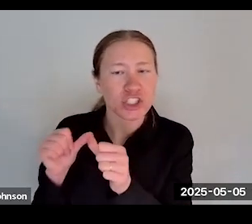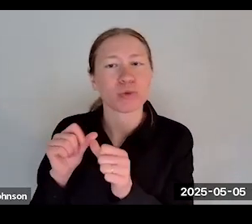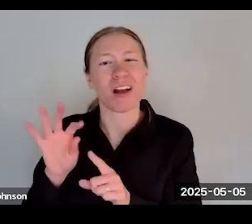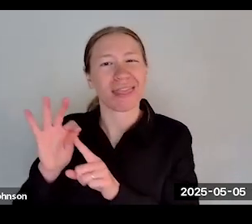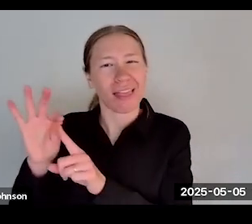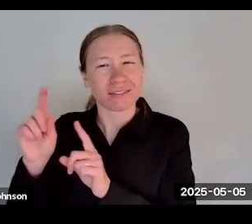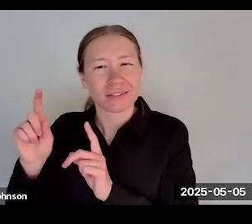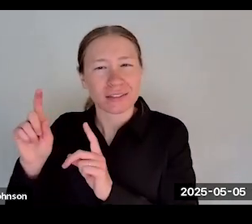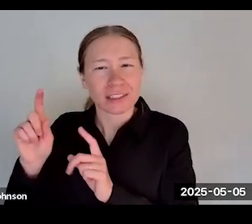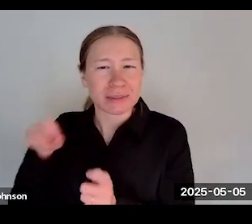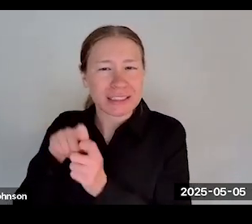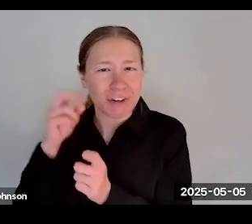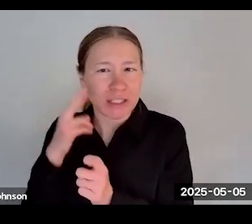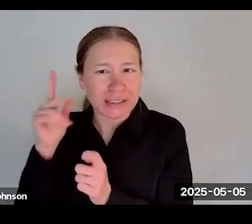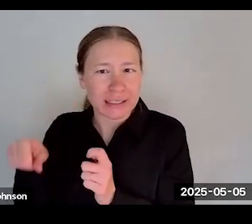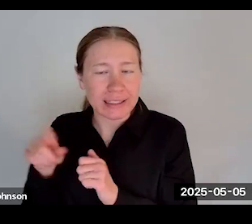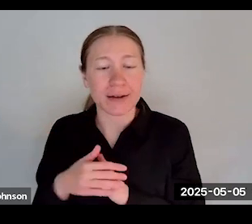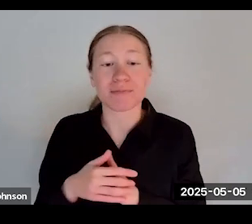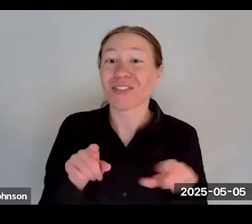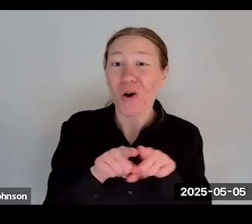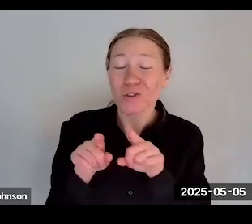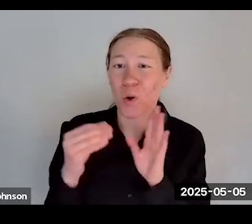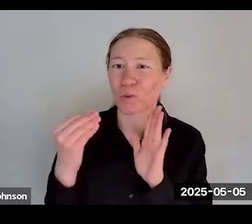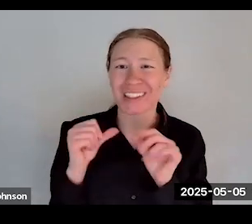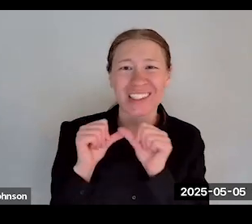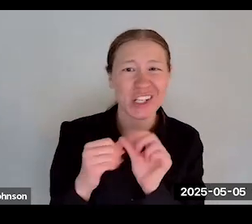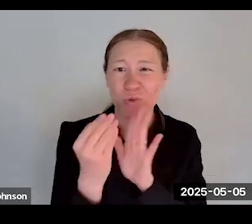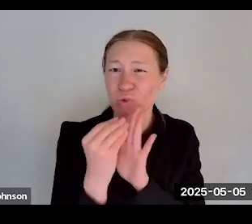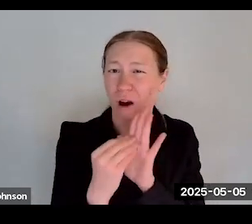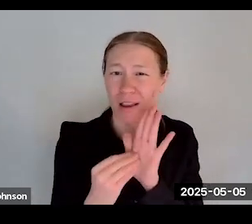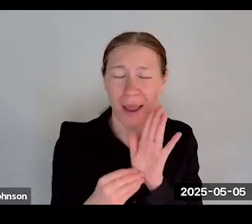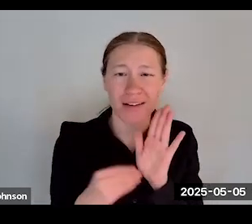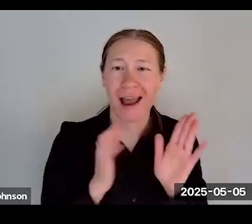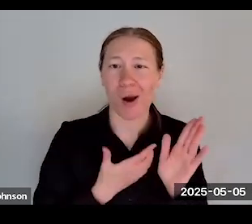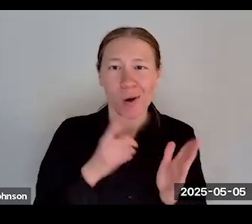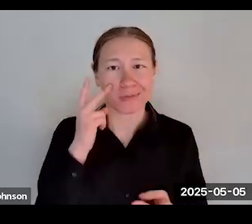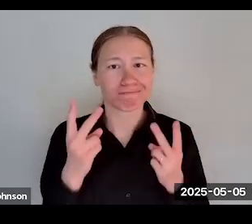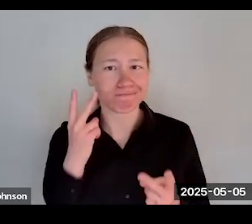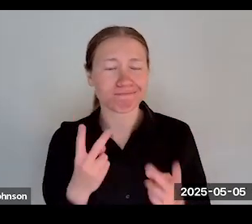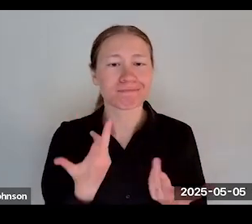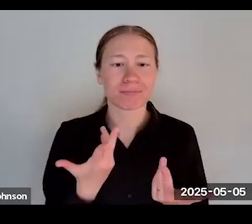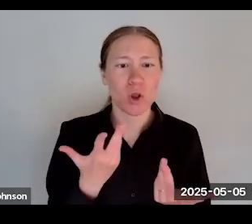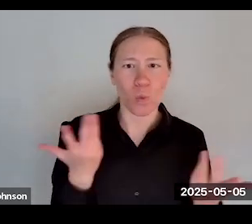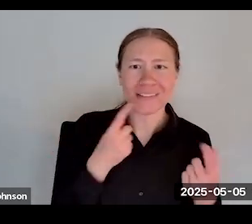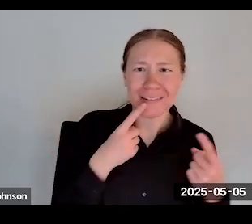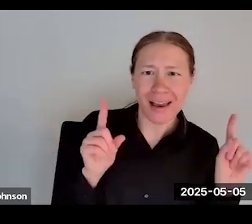and also documenting our findings. So what is it about the accommodation that it either is or is not effective,